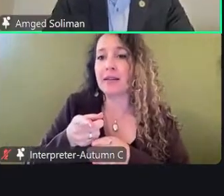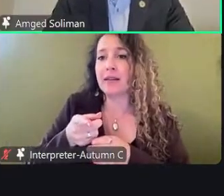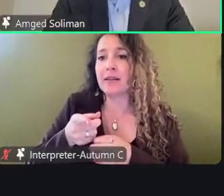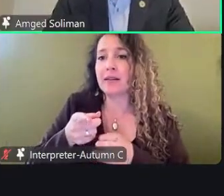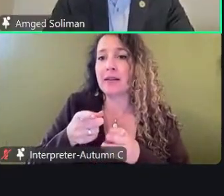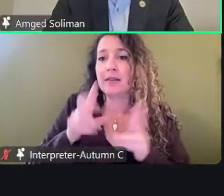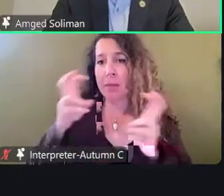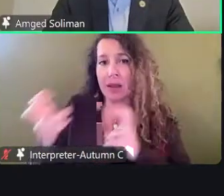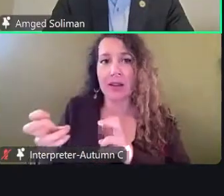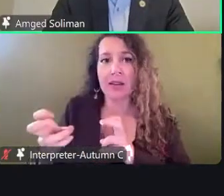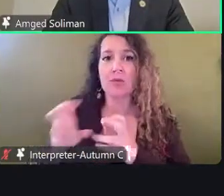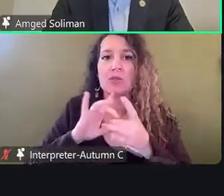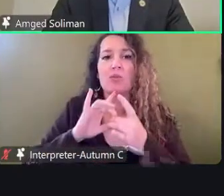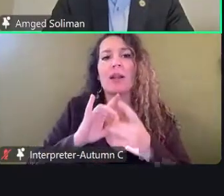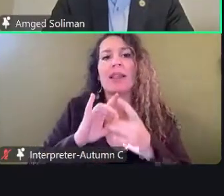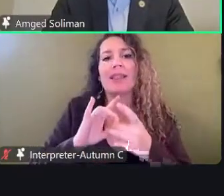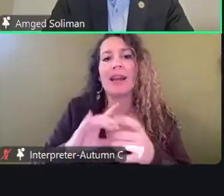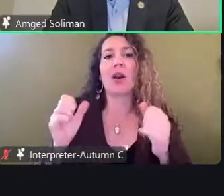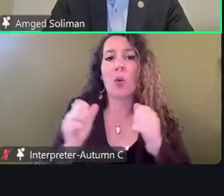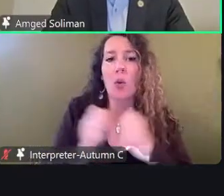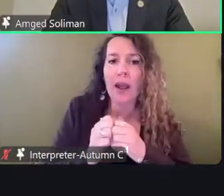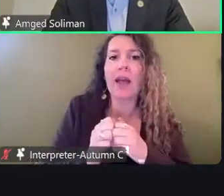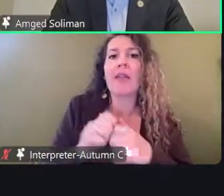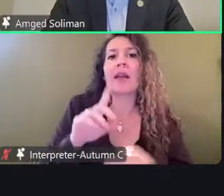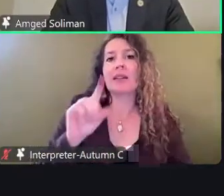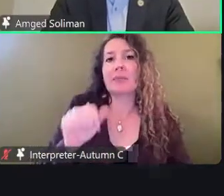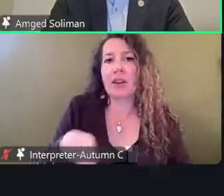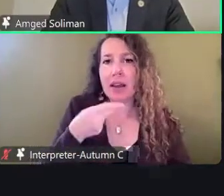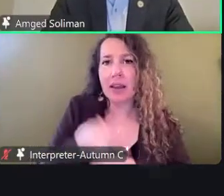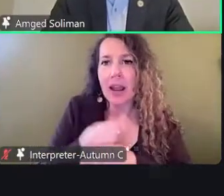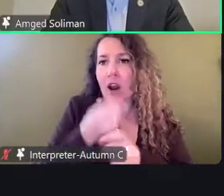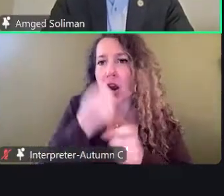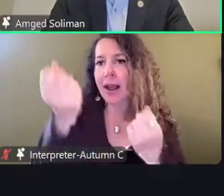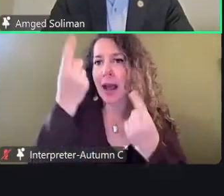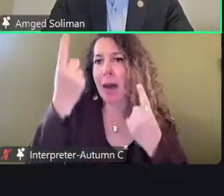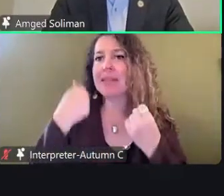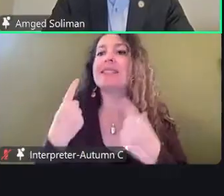of disability clinical care and competency training. Uh so what's the update? In short,